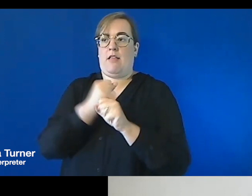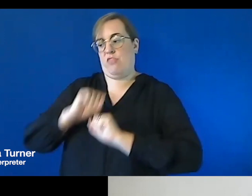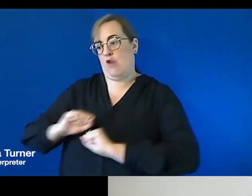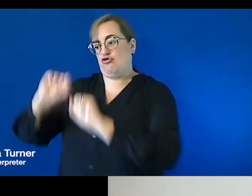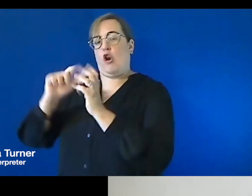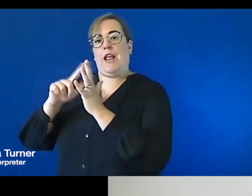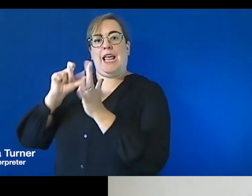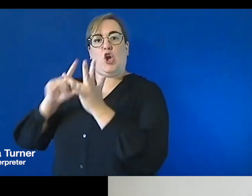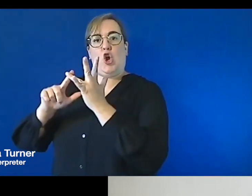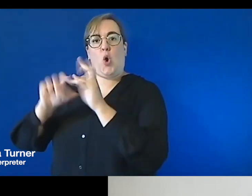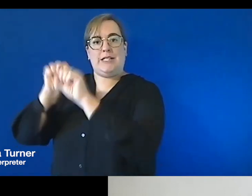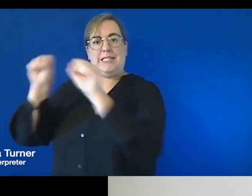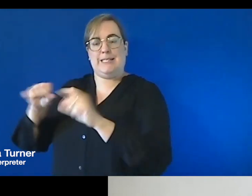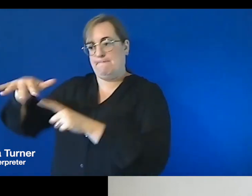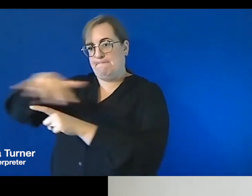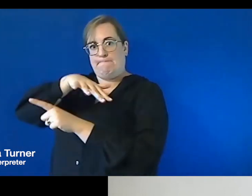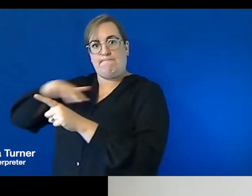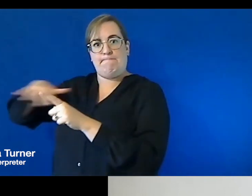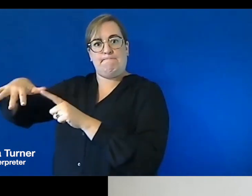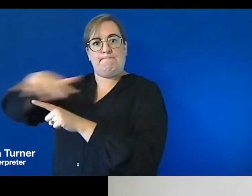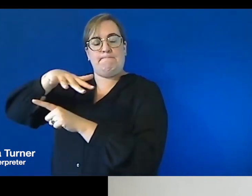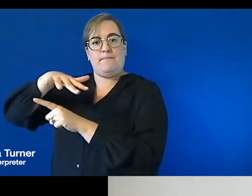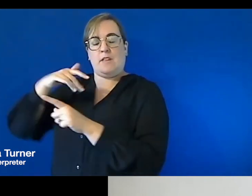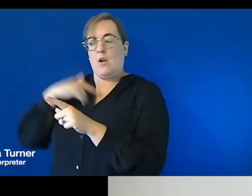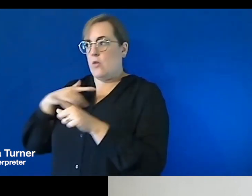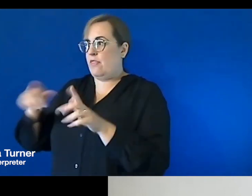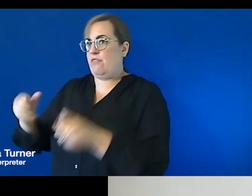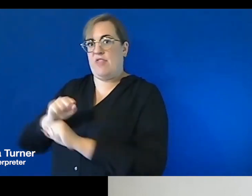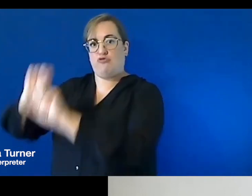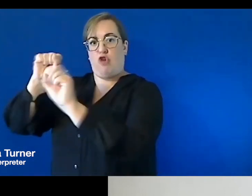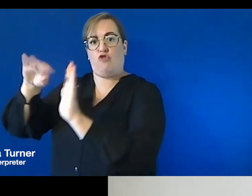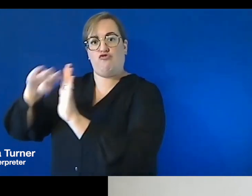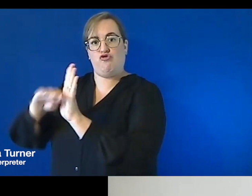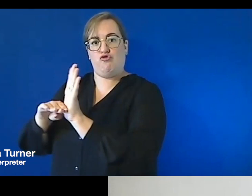on their own rules with like-minded people in the centralized way, choose which way how we